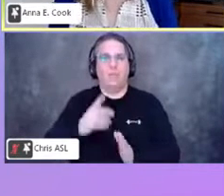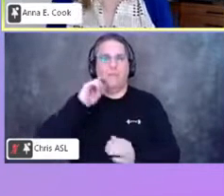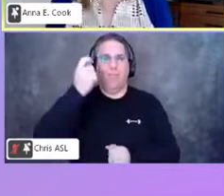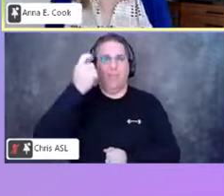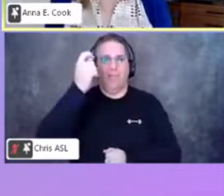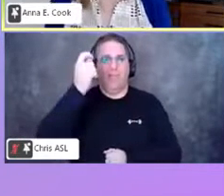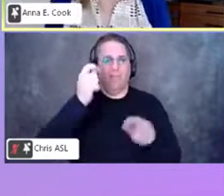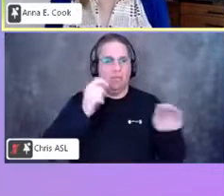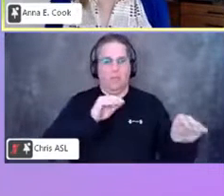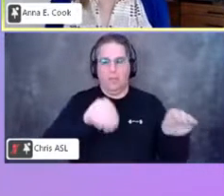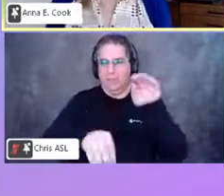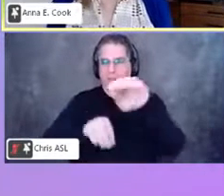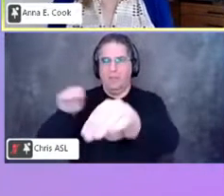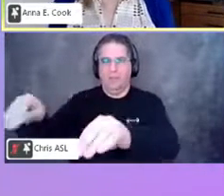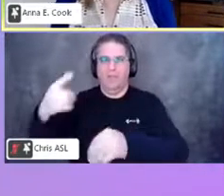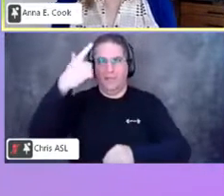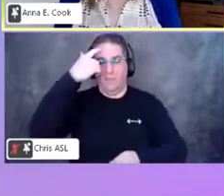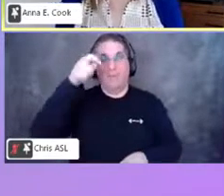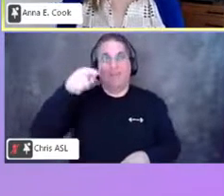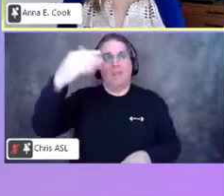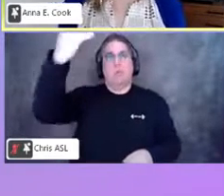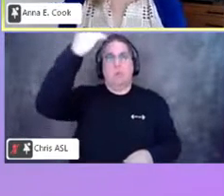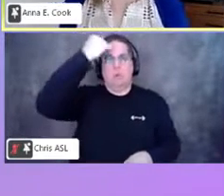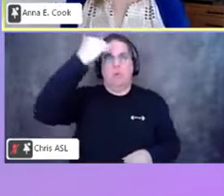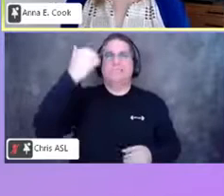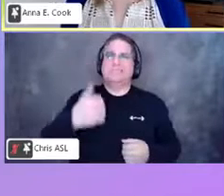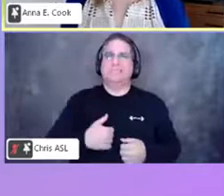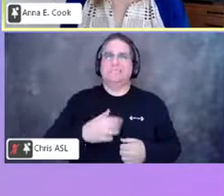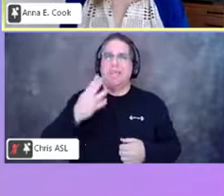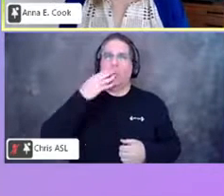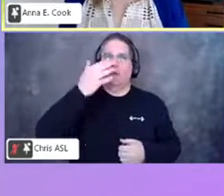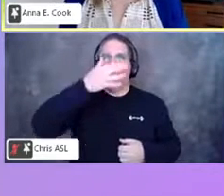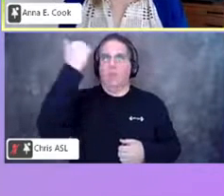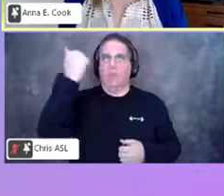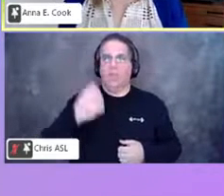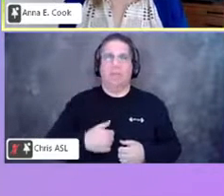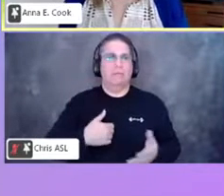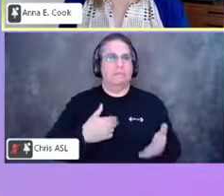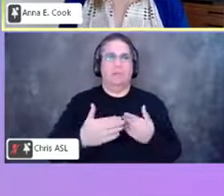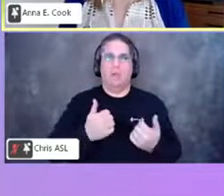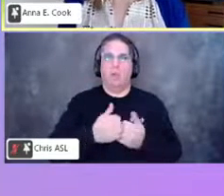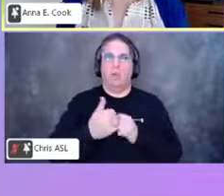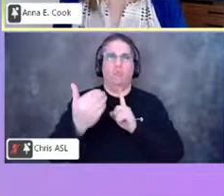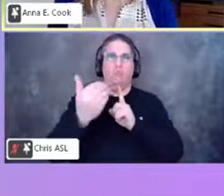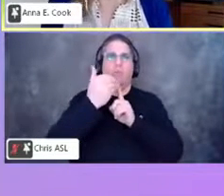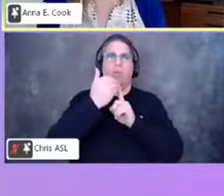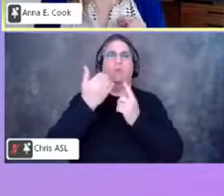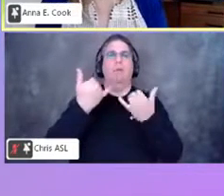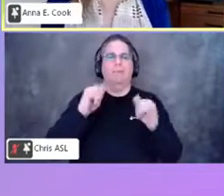realize they could run into recall issues along with any reminders they might use these are all